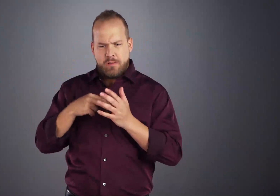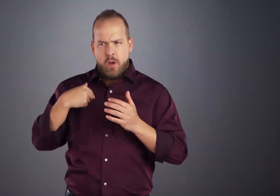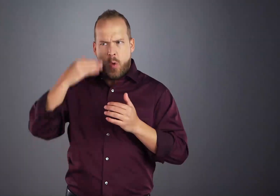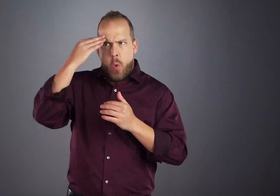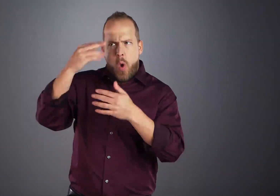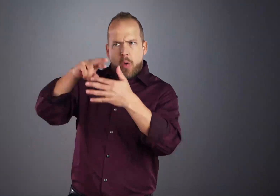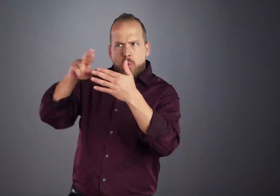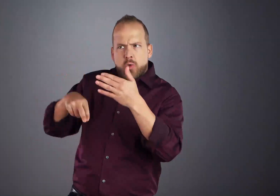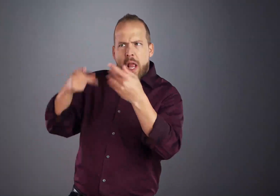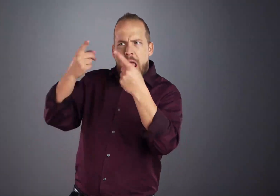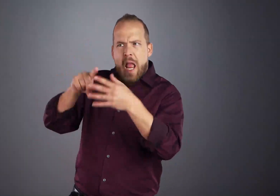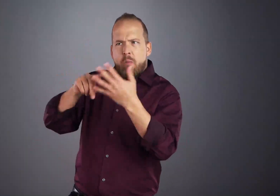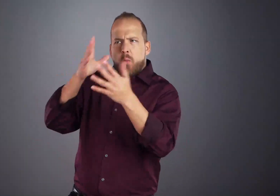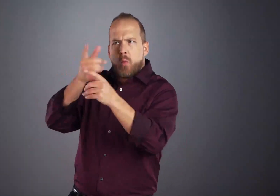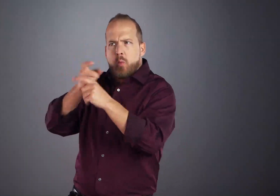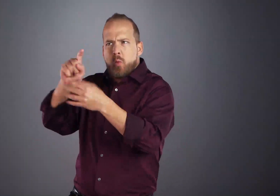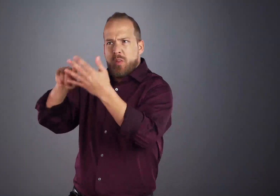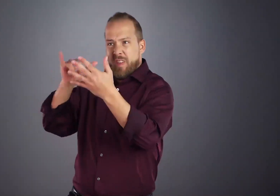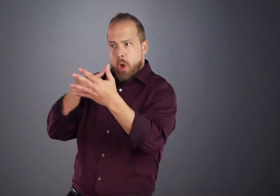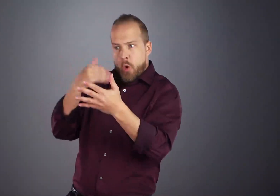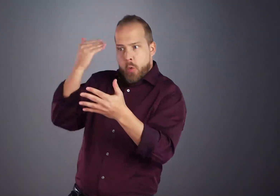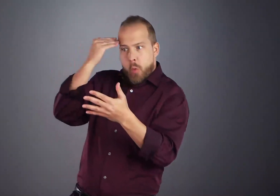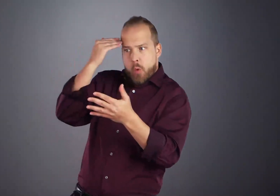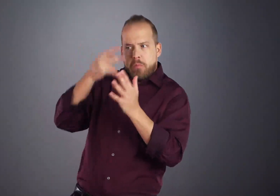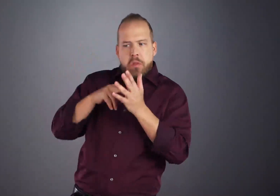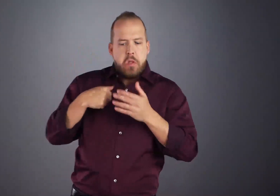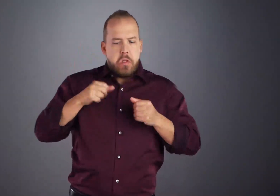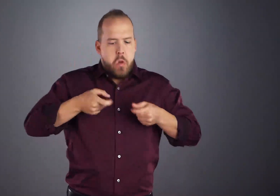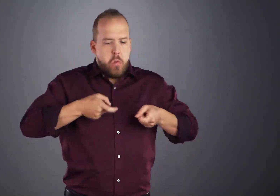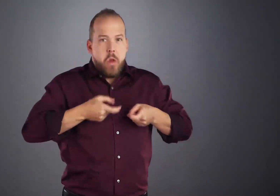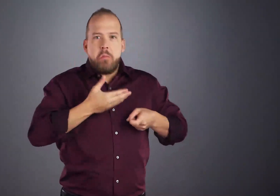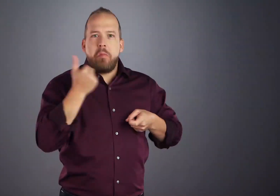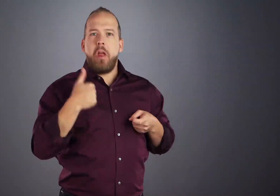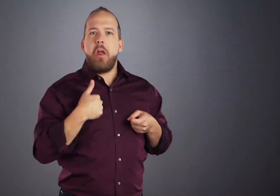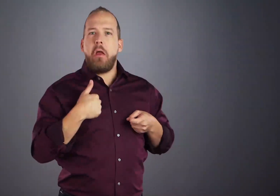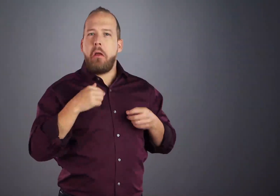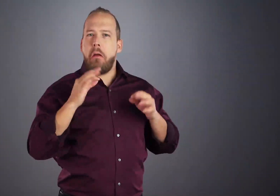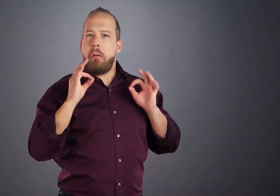Surely this was the answer — self-knowledge.